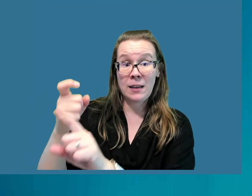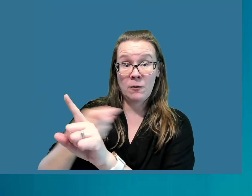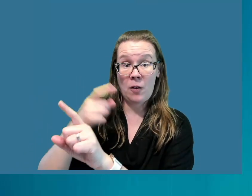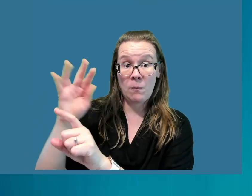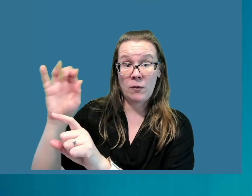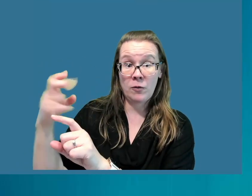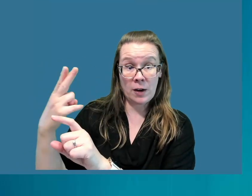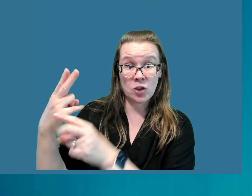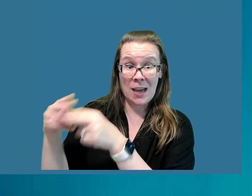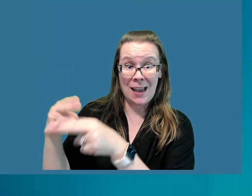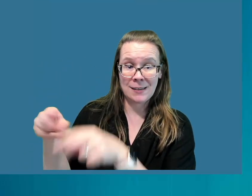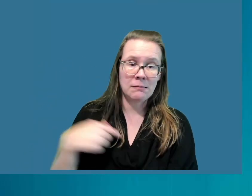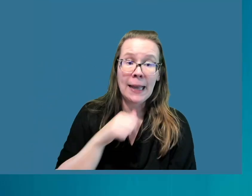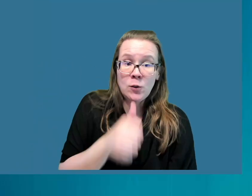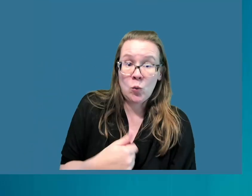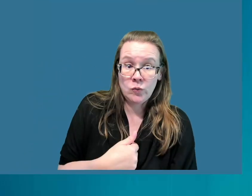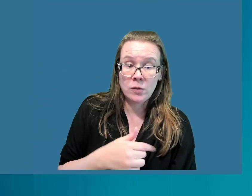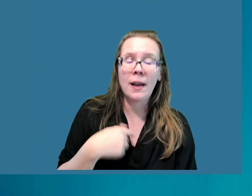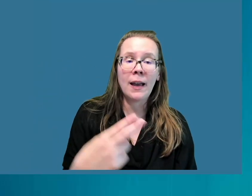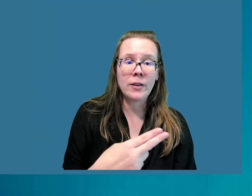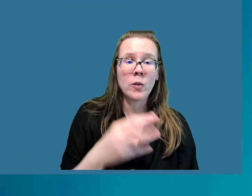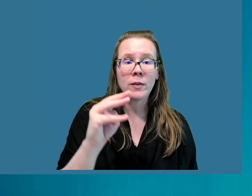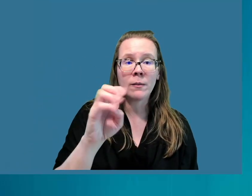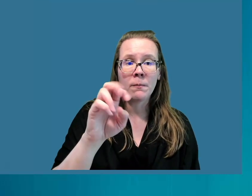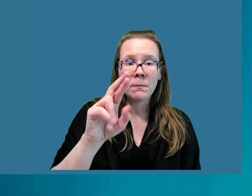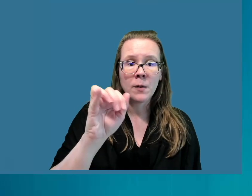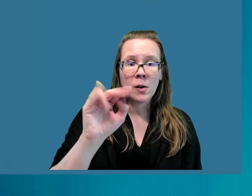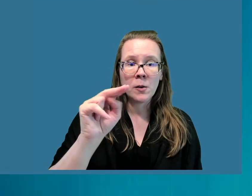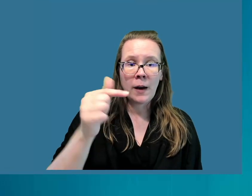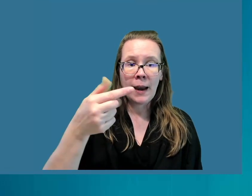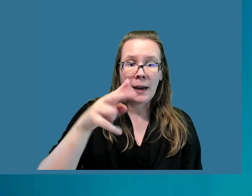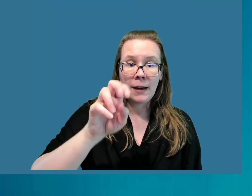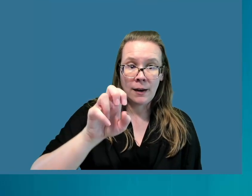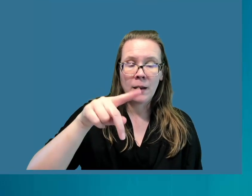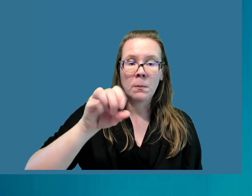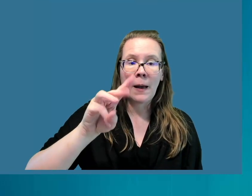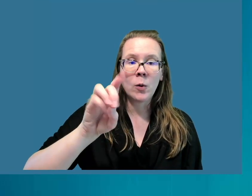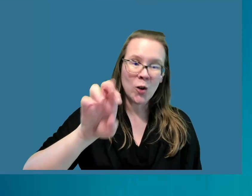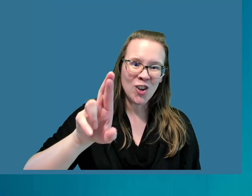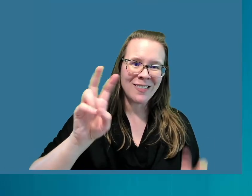um.. Well let me back up. So meringue: you can make royal icing from eggs (fresh eggs). I don't.